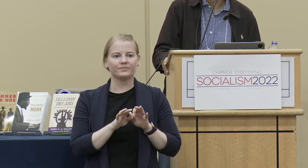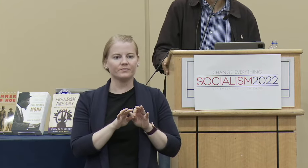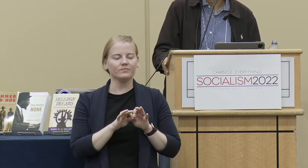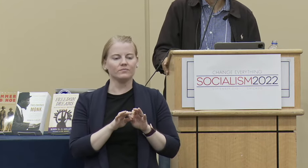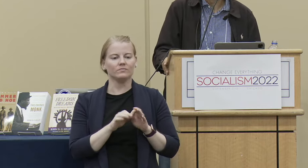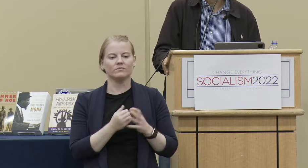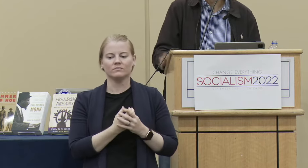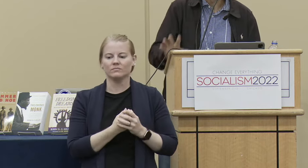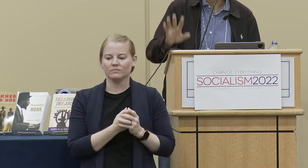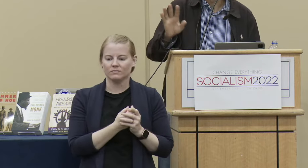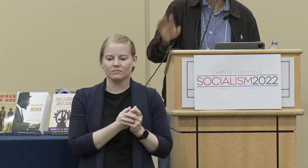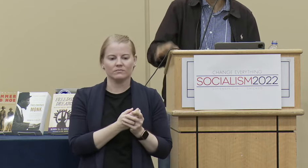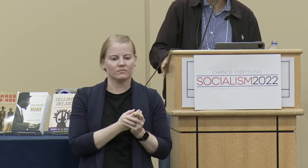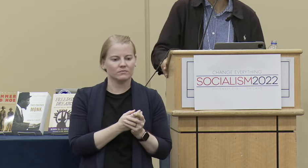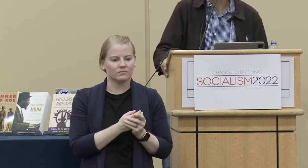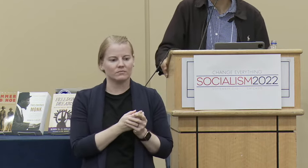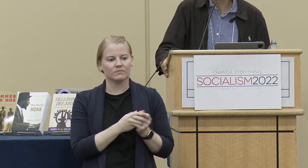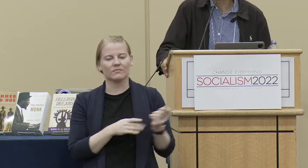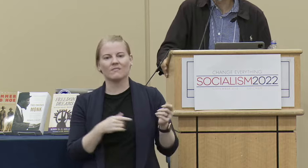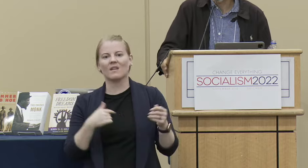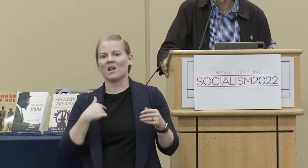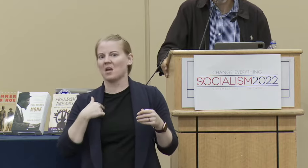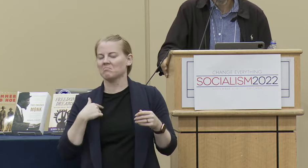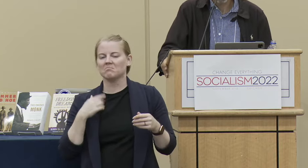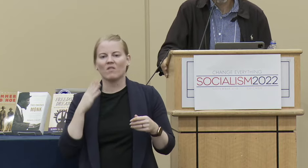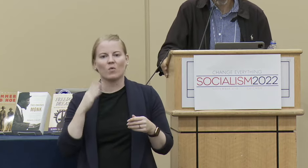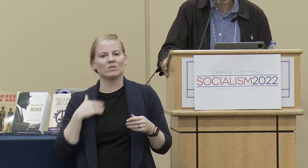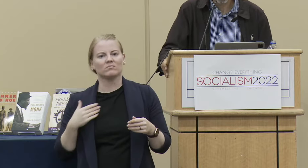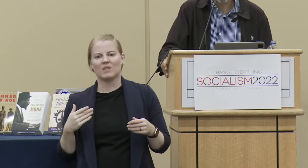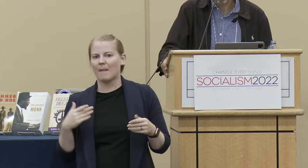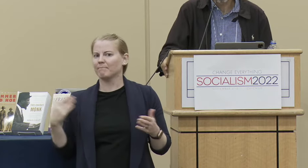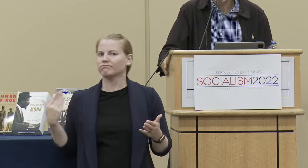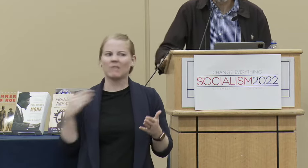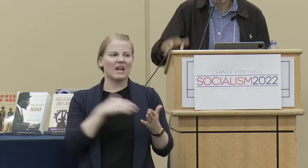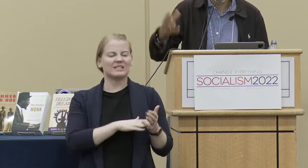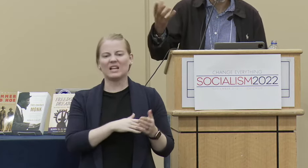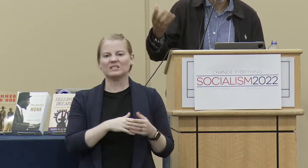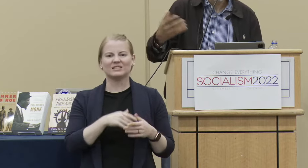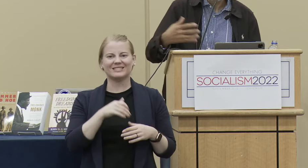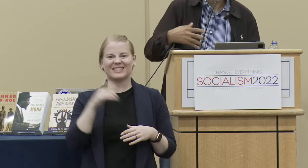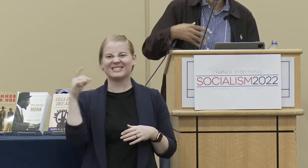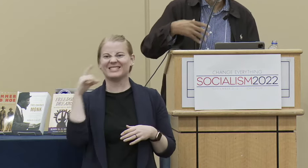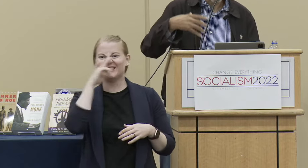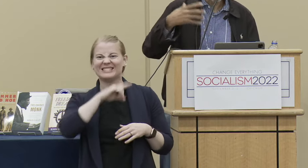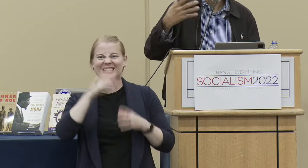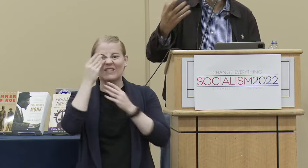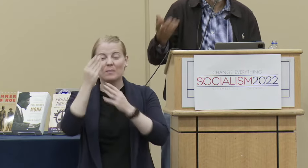is yes, the concept of science is critical. In principle, I'm all for that, you know, against this information, science,